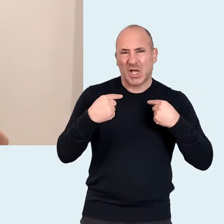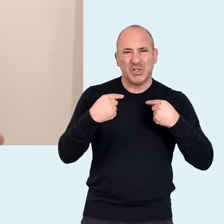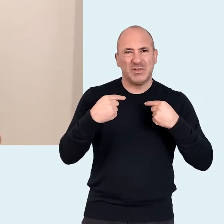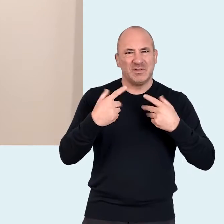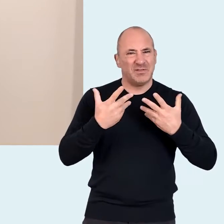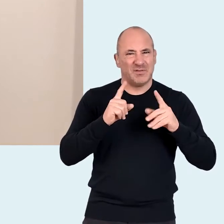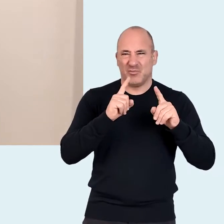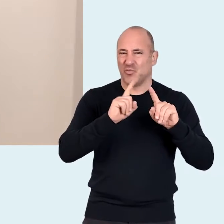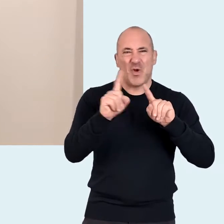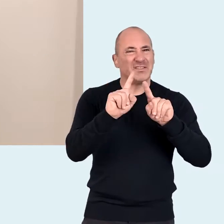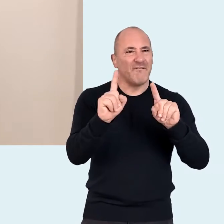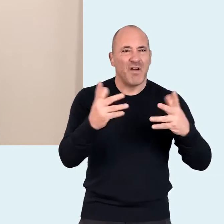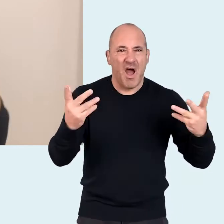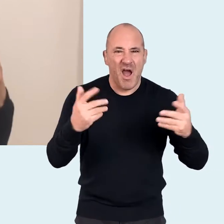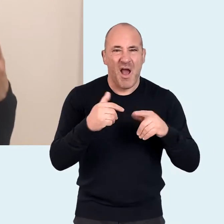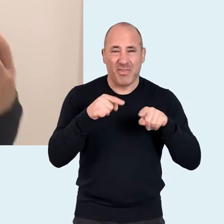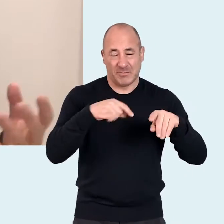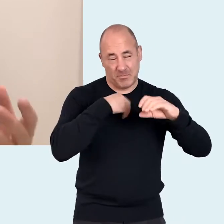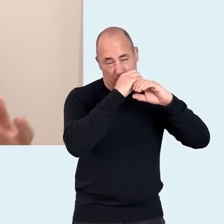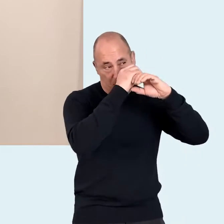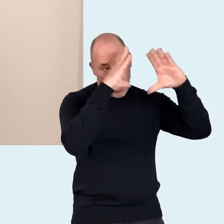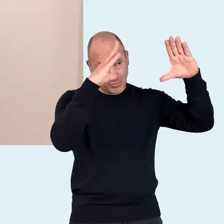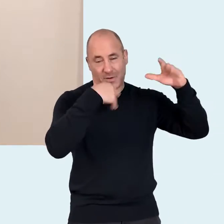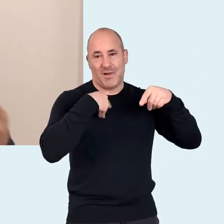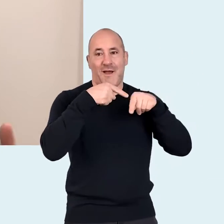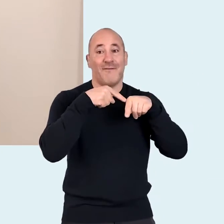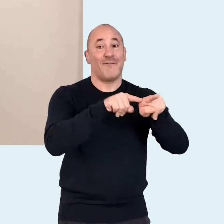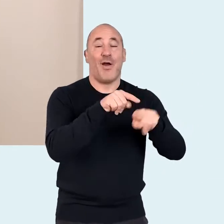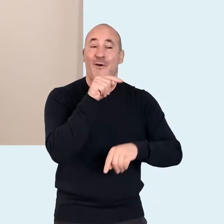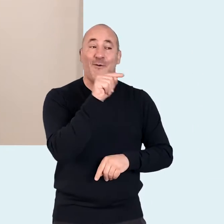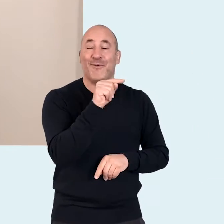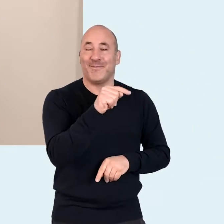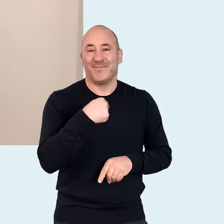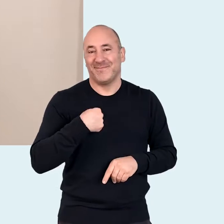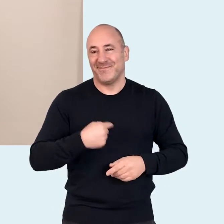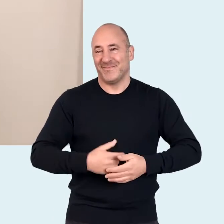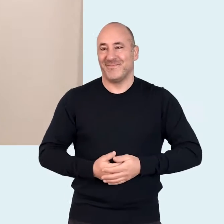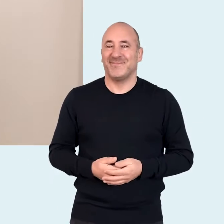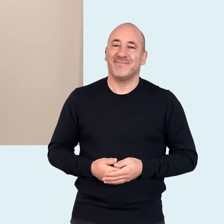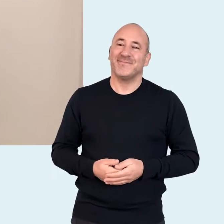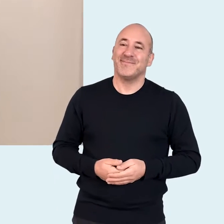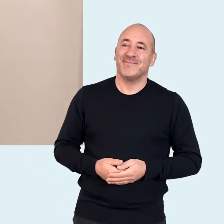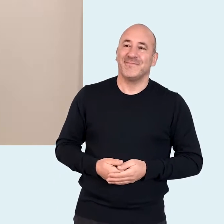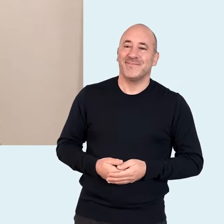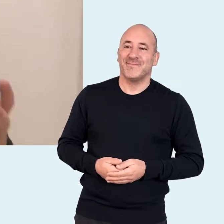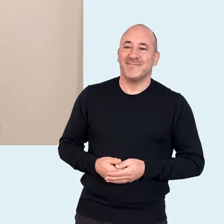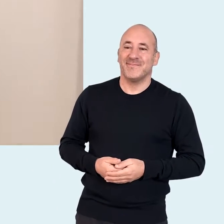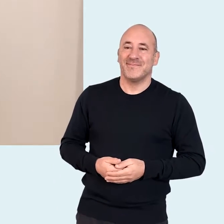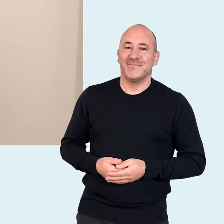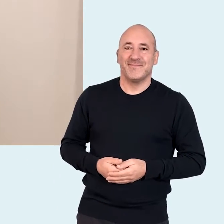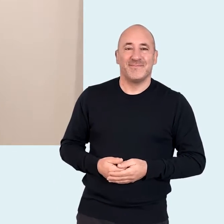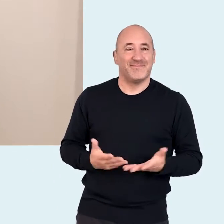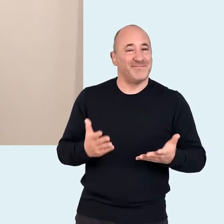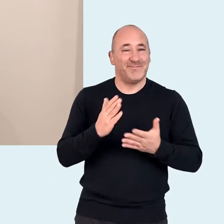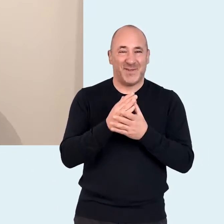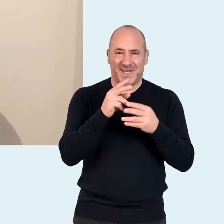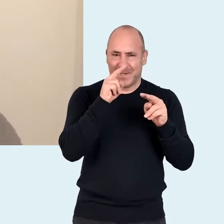they can become challenged in any way and form, and that is the model in which I practise.